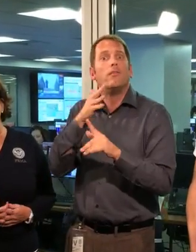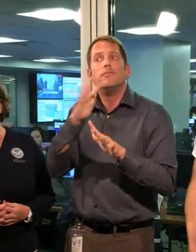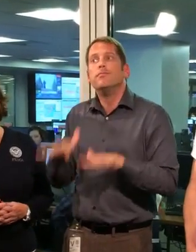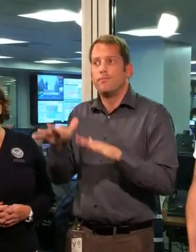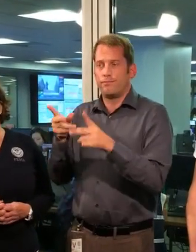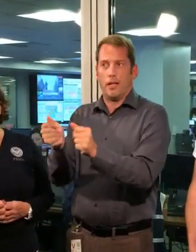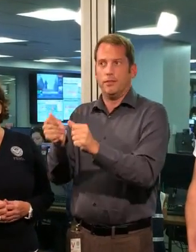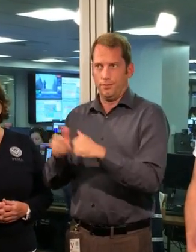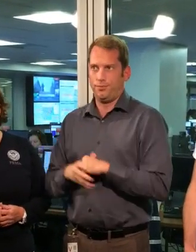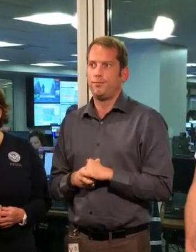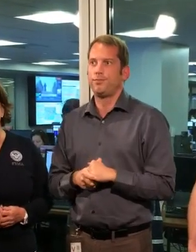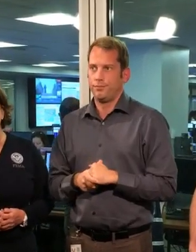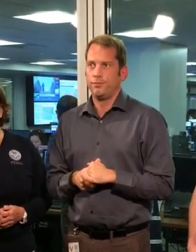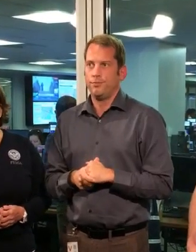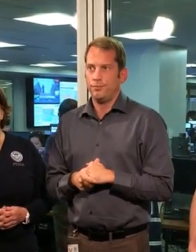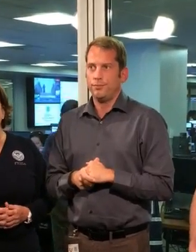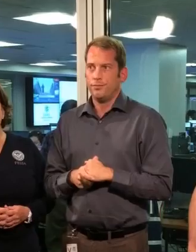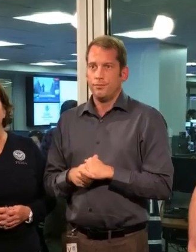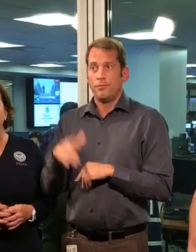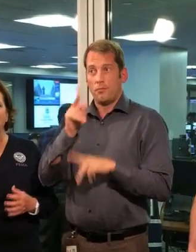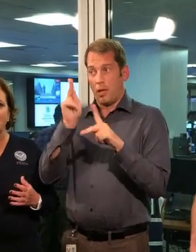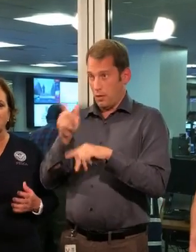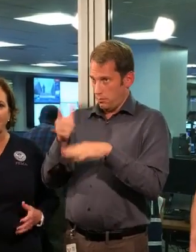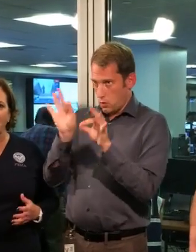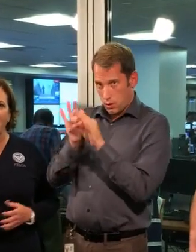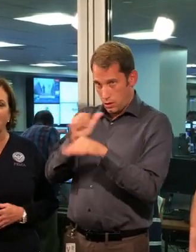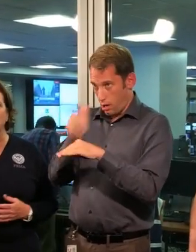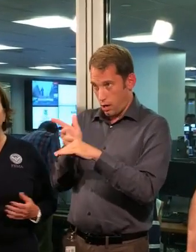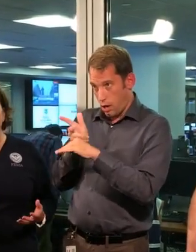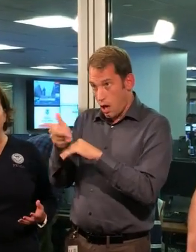homes, so pay attention, a lot of people think that because Hurricane Matthew has moved out